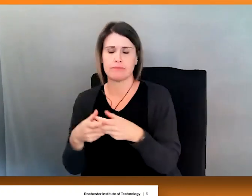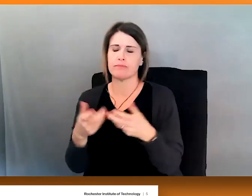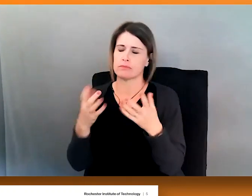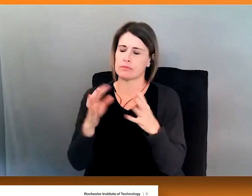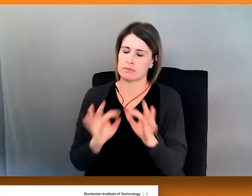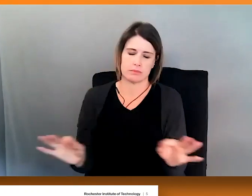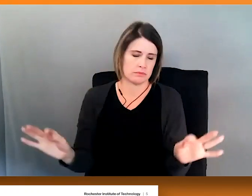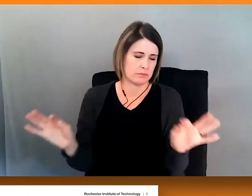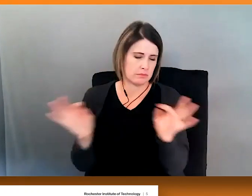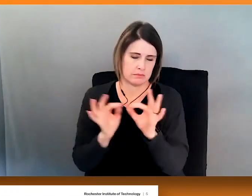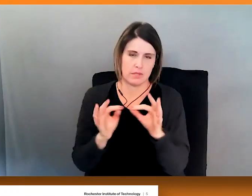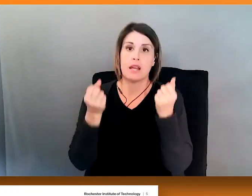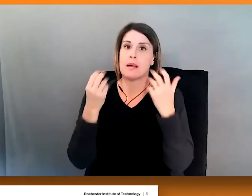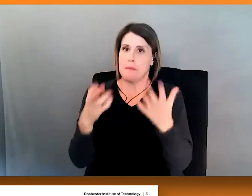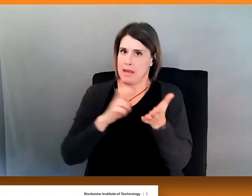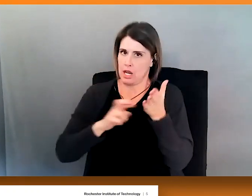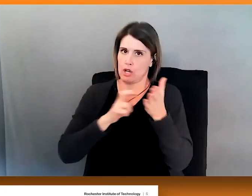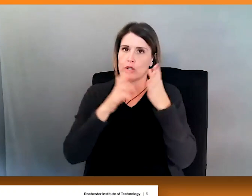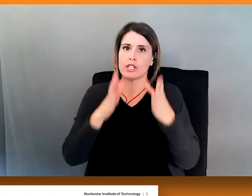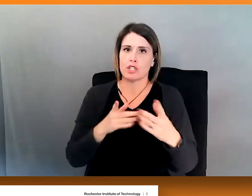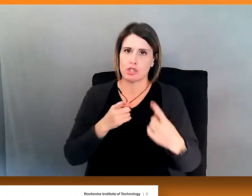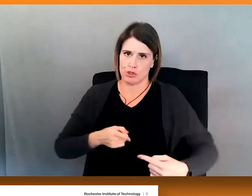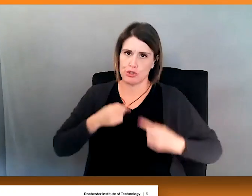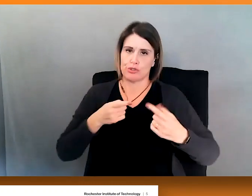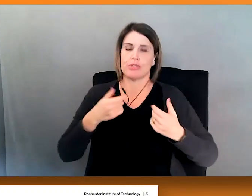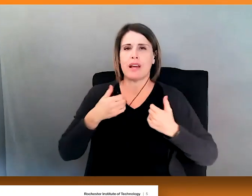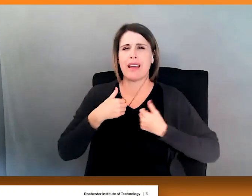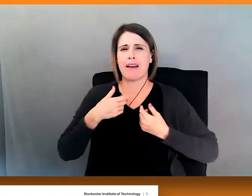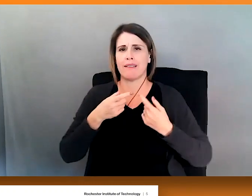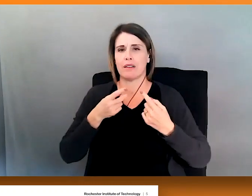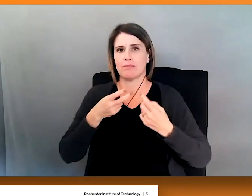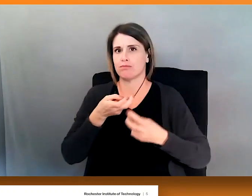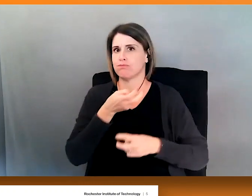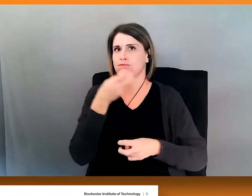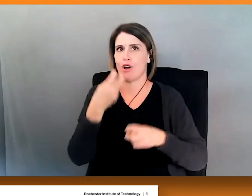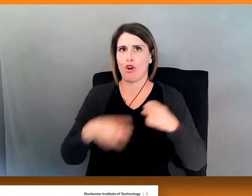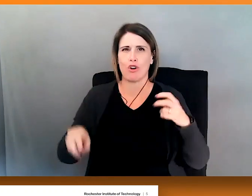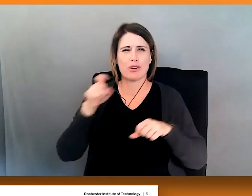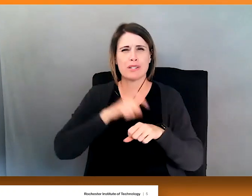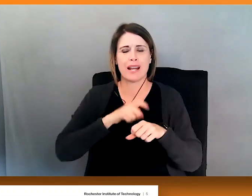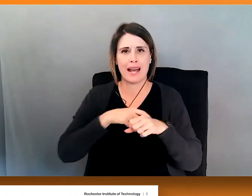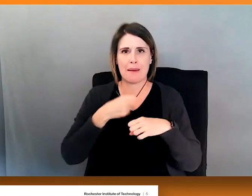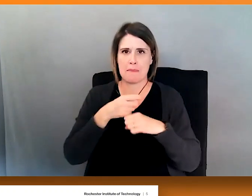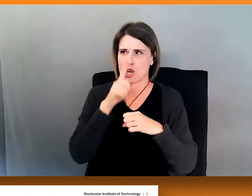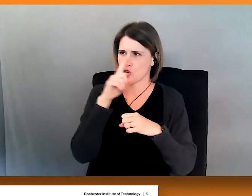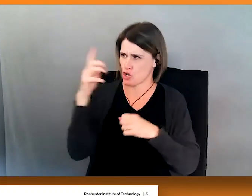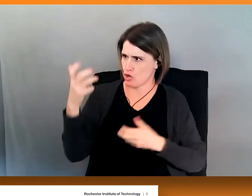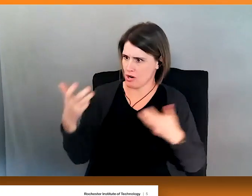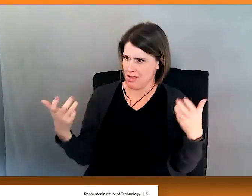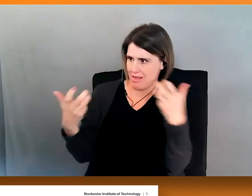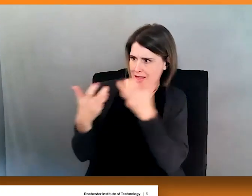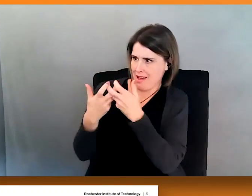have trouble making sure that they are in line with the sponsor,